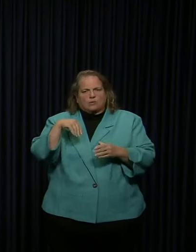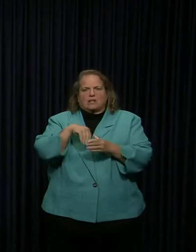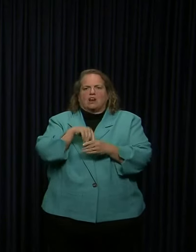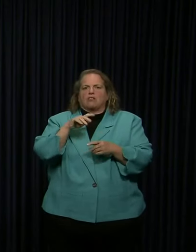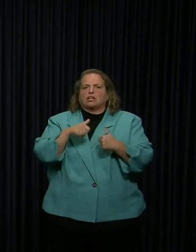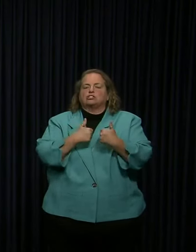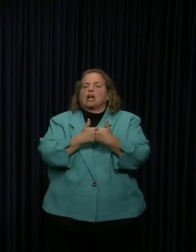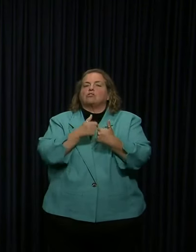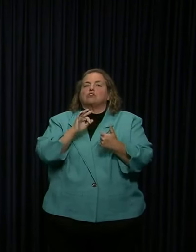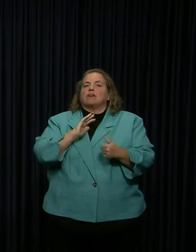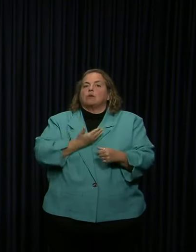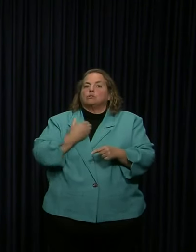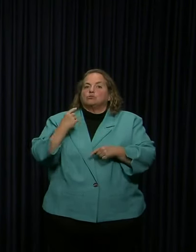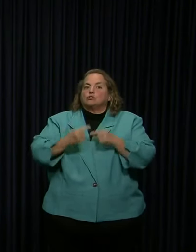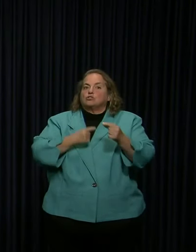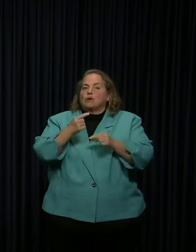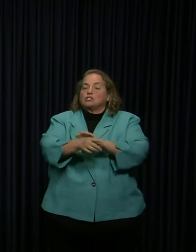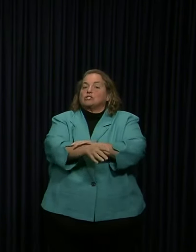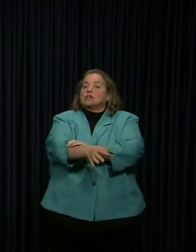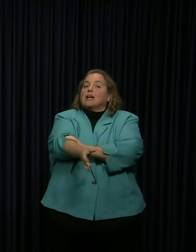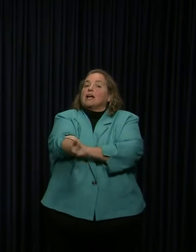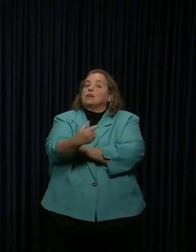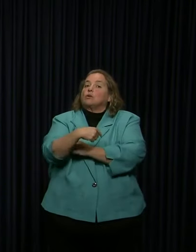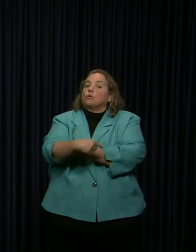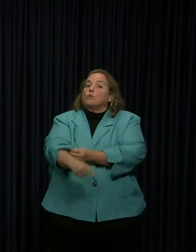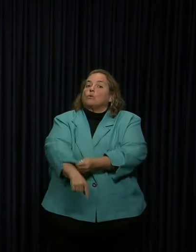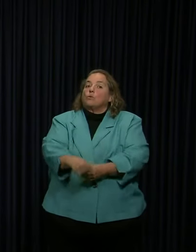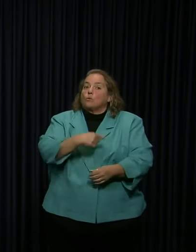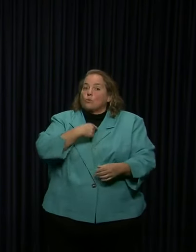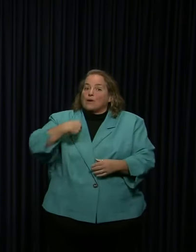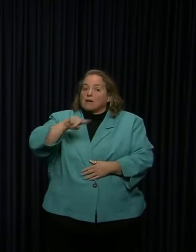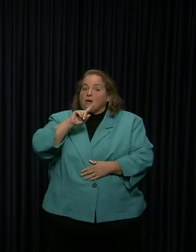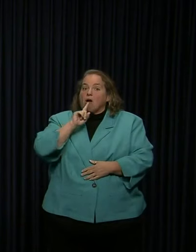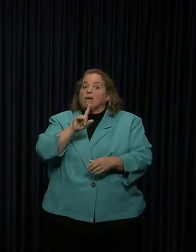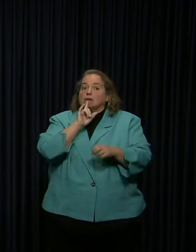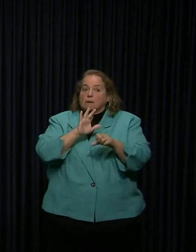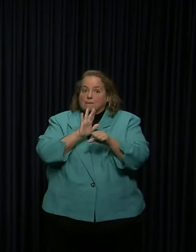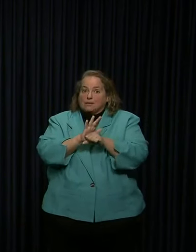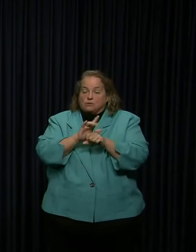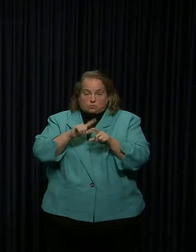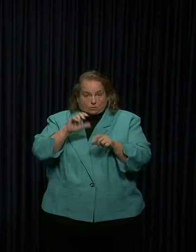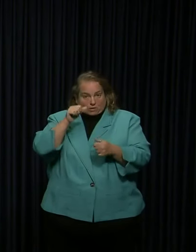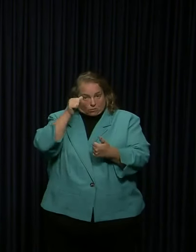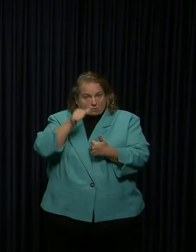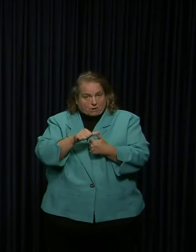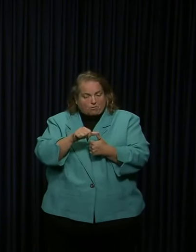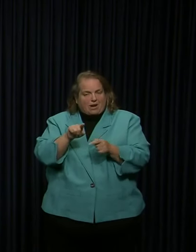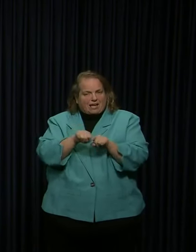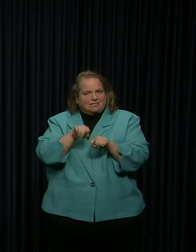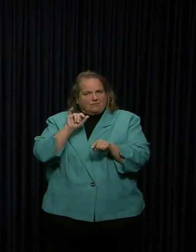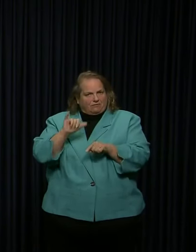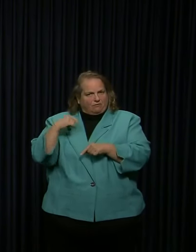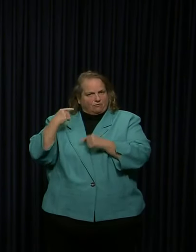CONVINCED THAT PREVIOUS DIVISIONS ARE NO LONGER HERE,